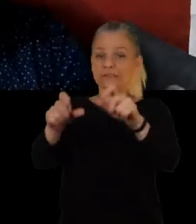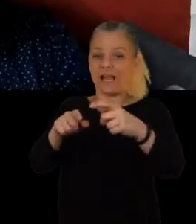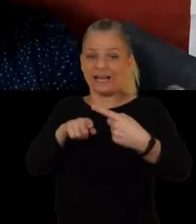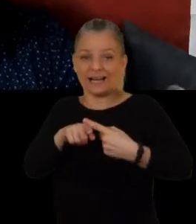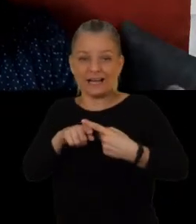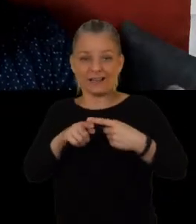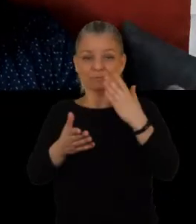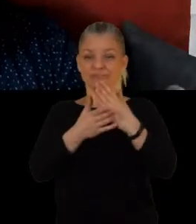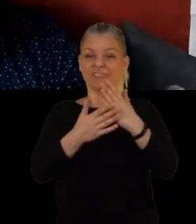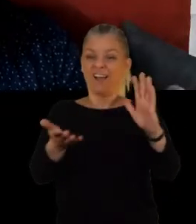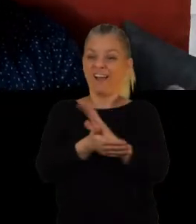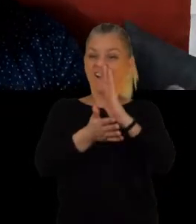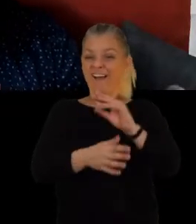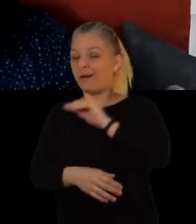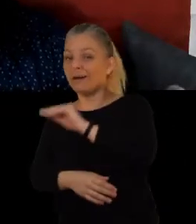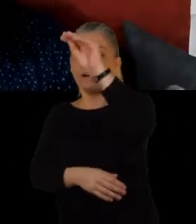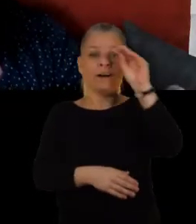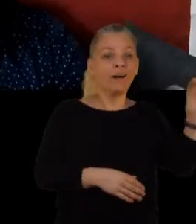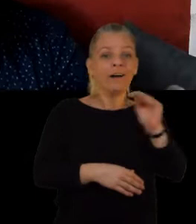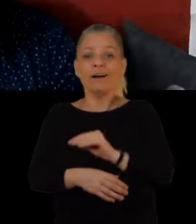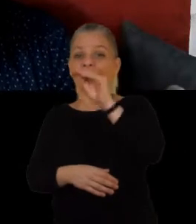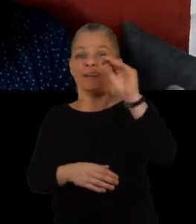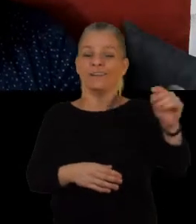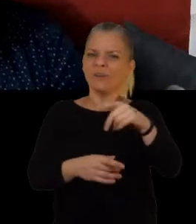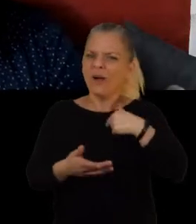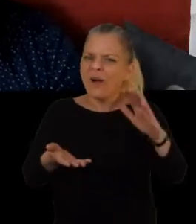or whether it'll be England but it's kind of fun to be from all over the place